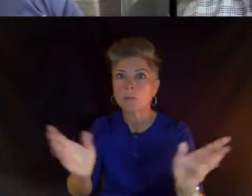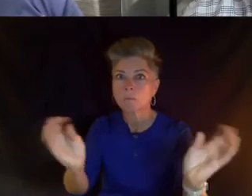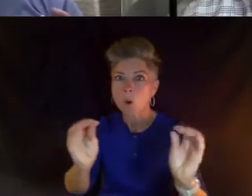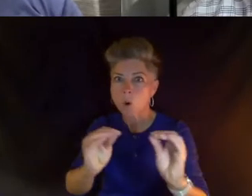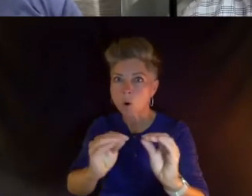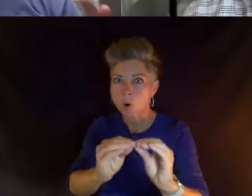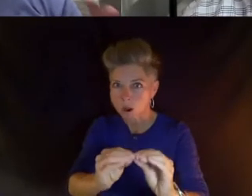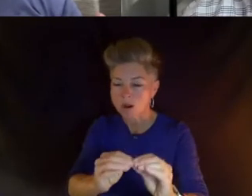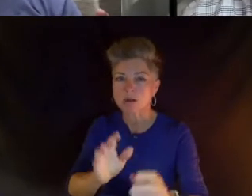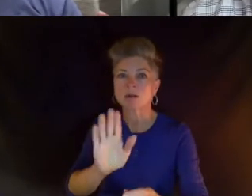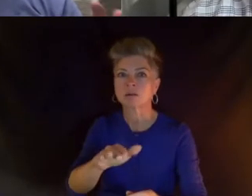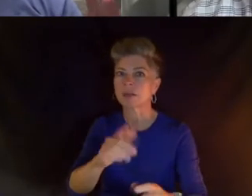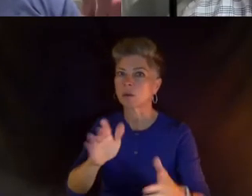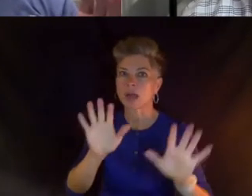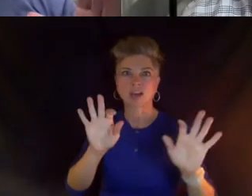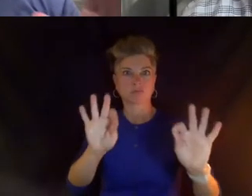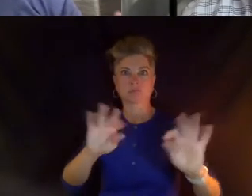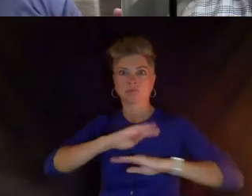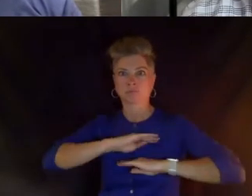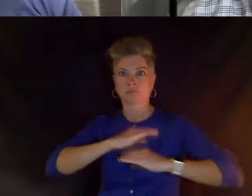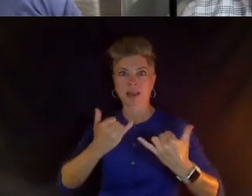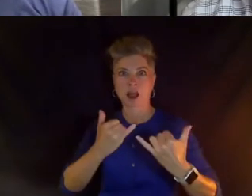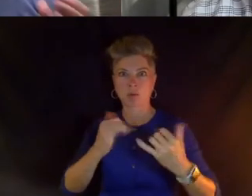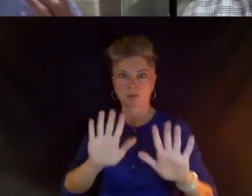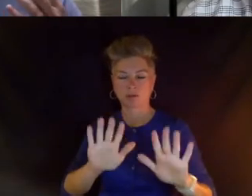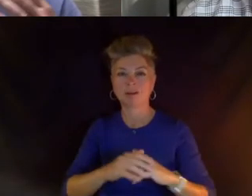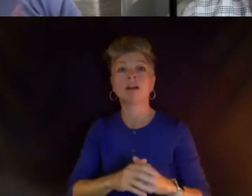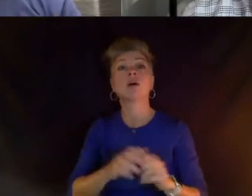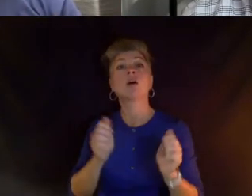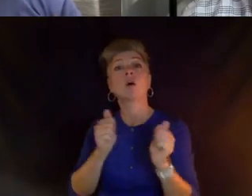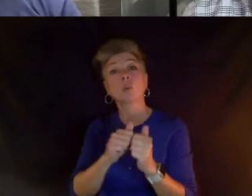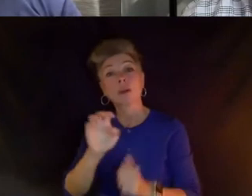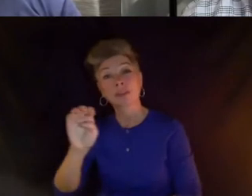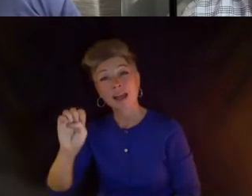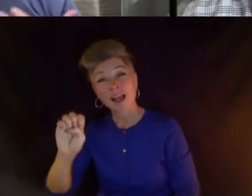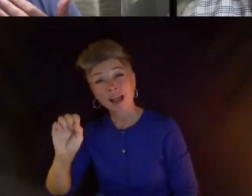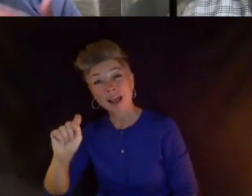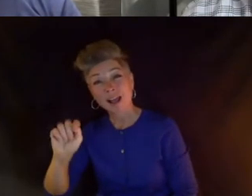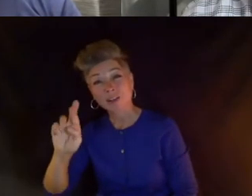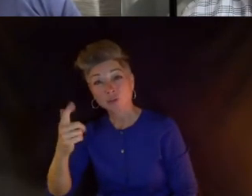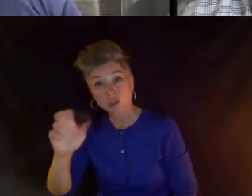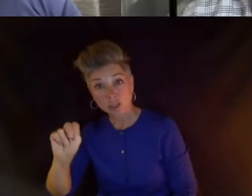When it comes to estrogen or a feminizing therapy, there is a little bit more concern if we start and stop,